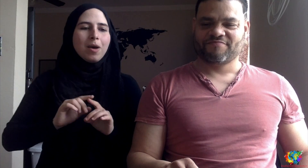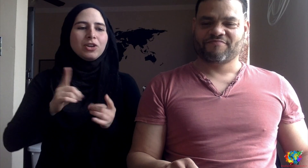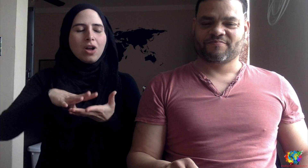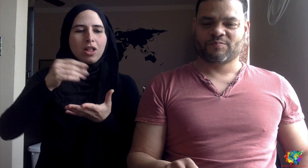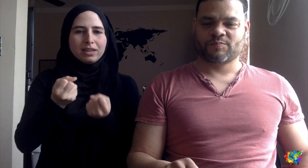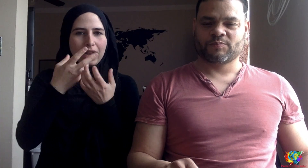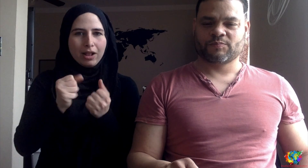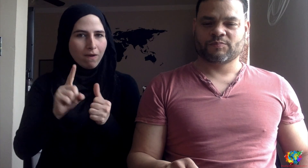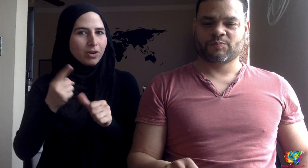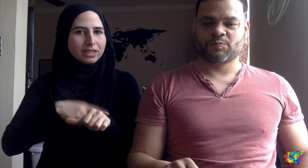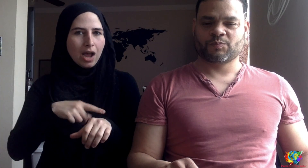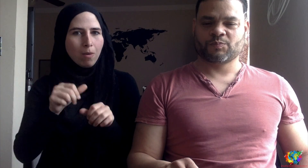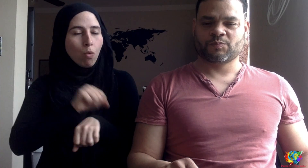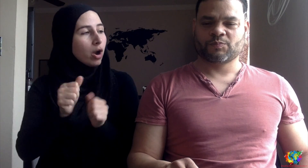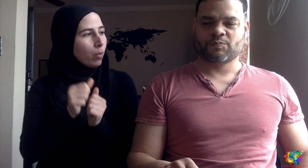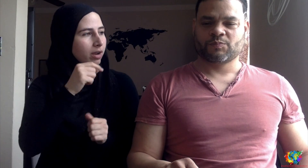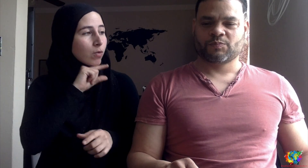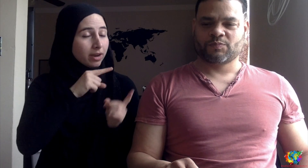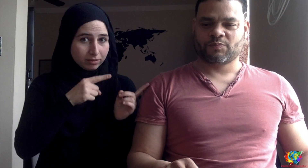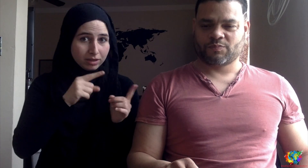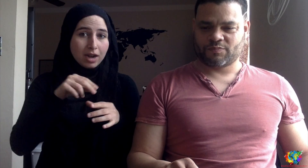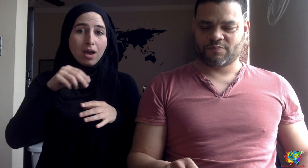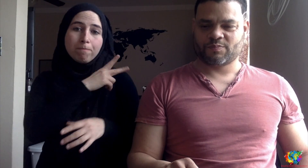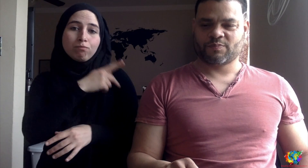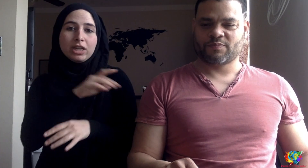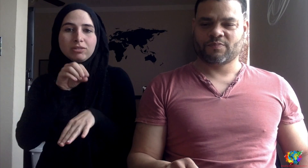Zee: She was learning sign language for the first time with Gregory at the clinic